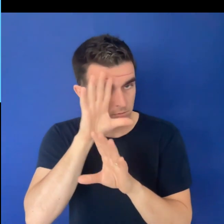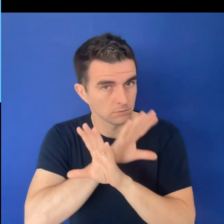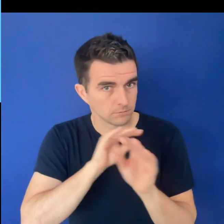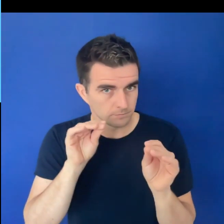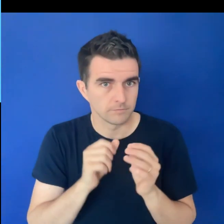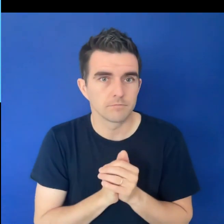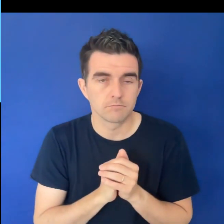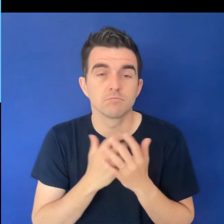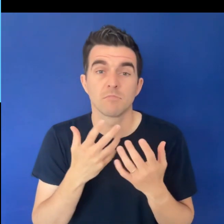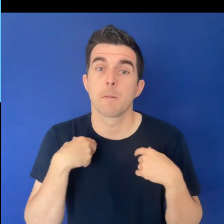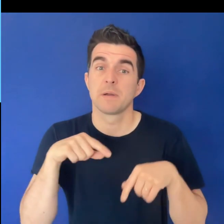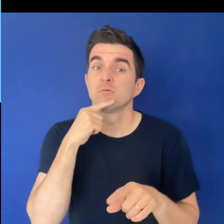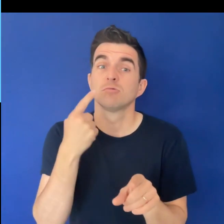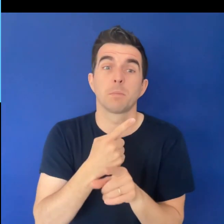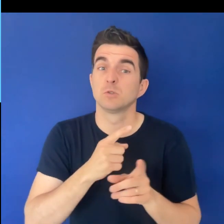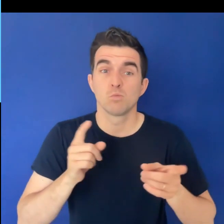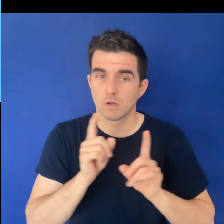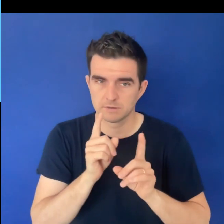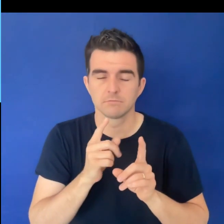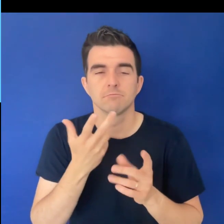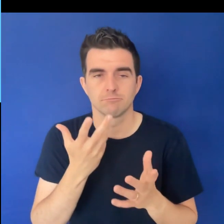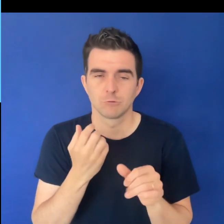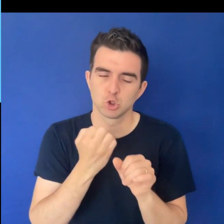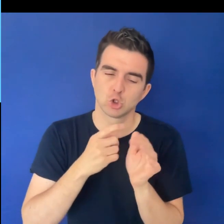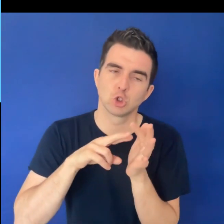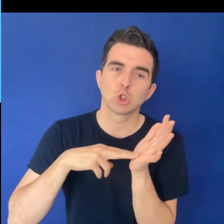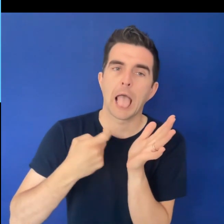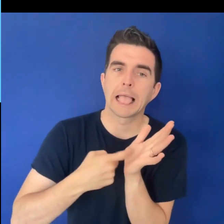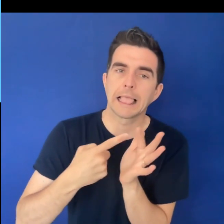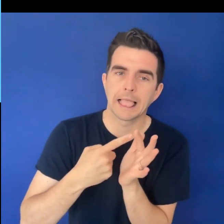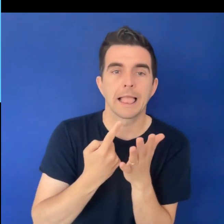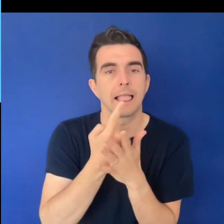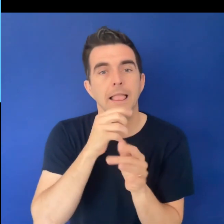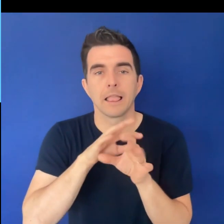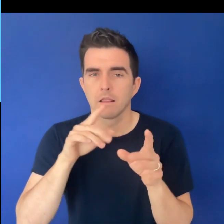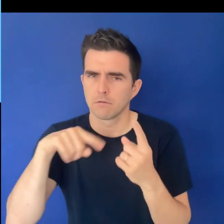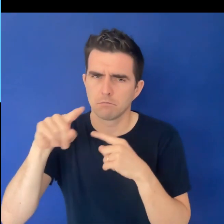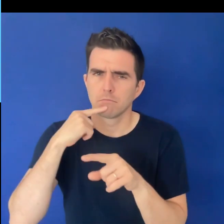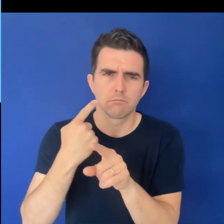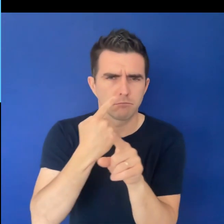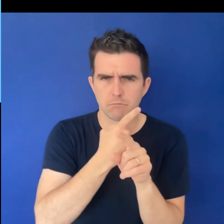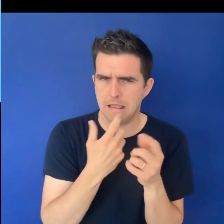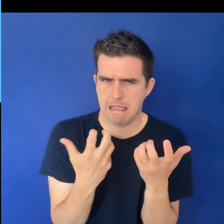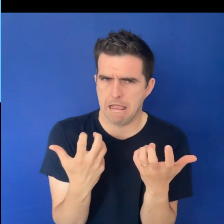Now, I’m here to talk about once again a genre that some might question how